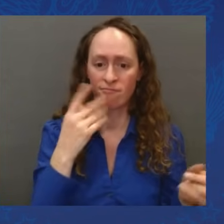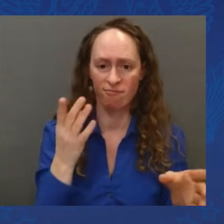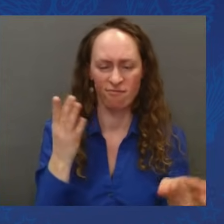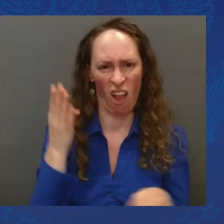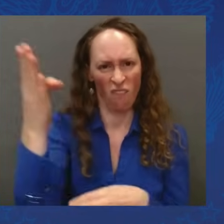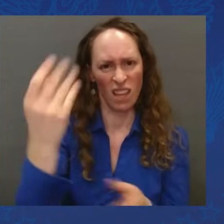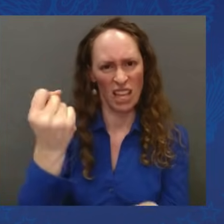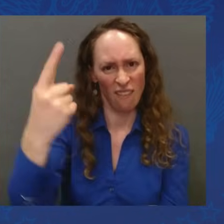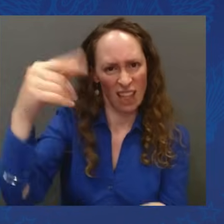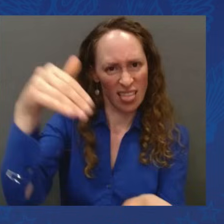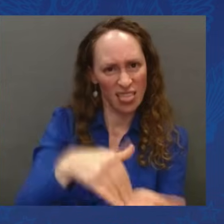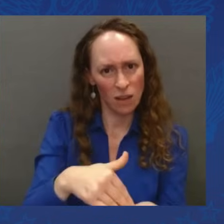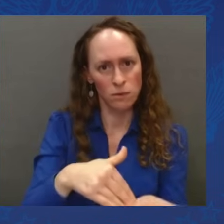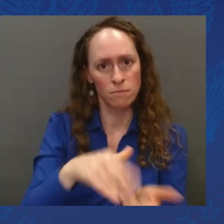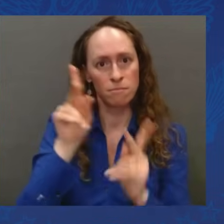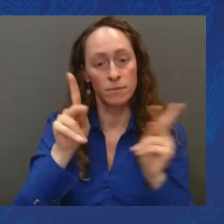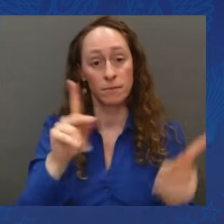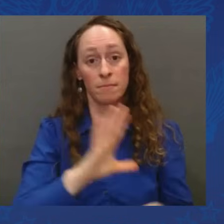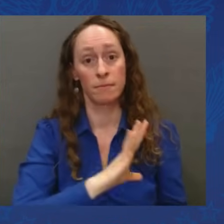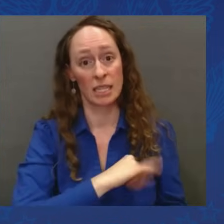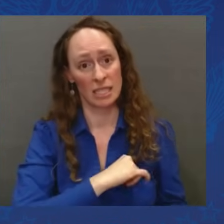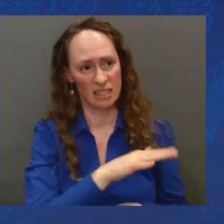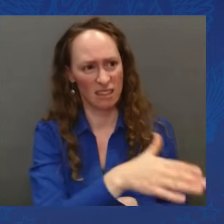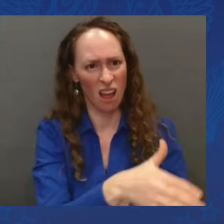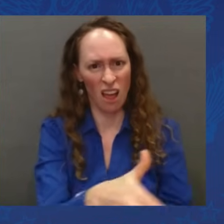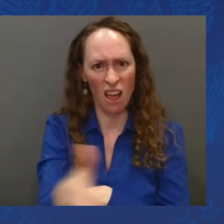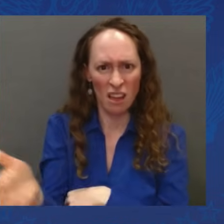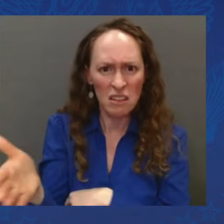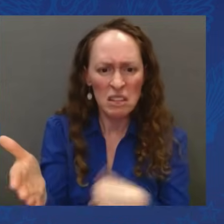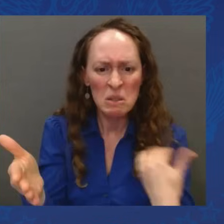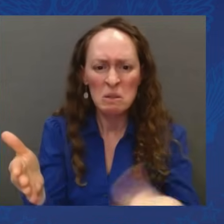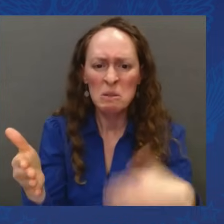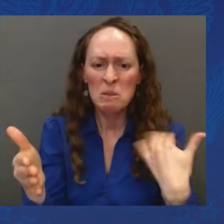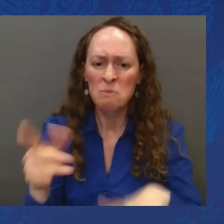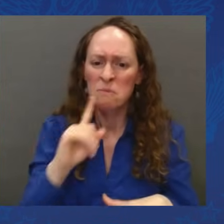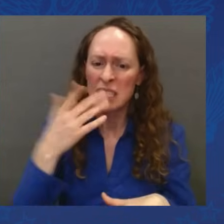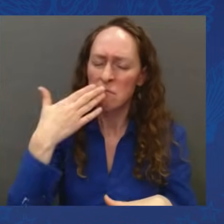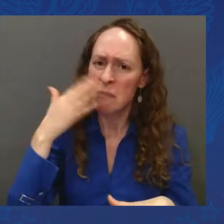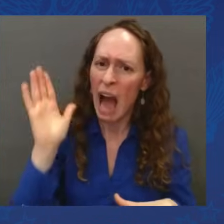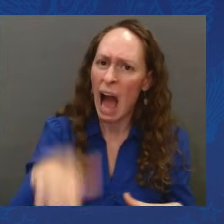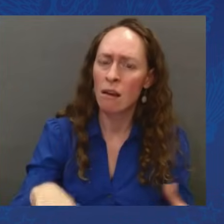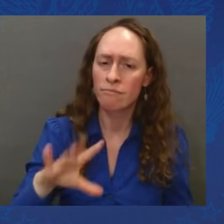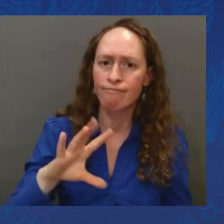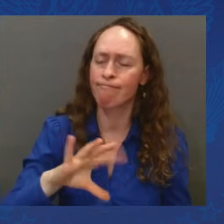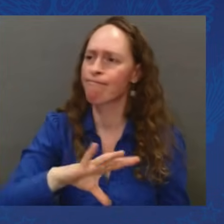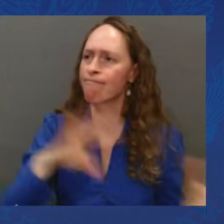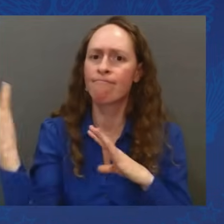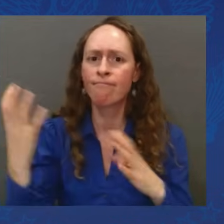Israeli officials have said this war could take months or even years. Have you communicated to Prime Minister Netanyahu